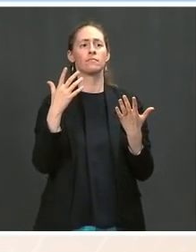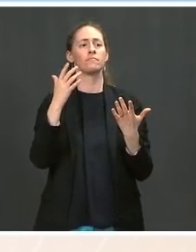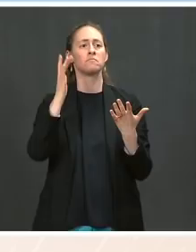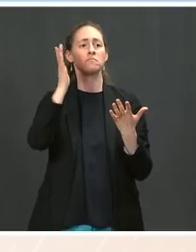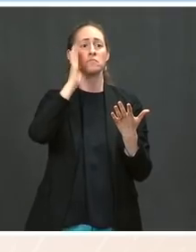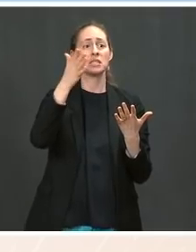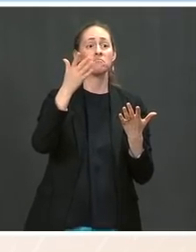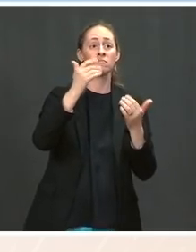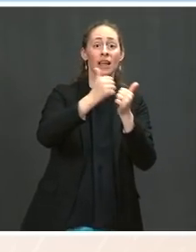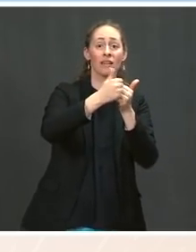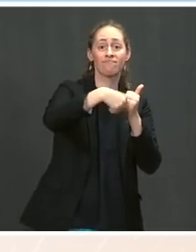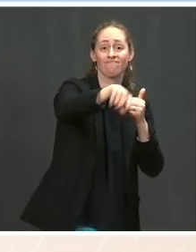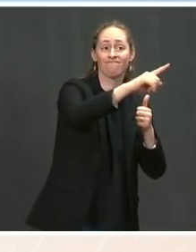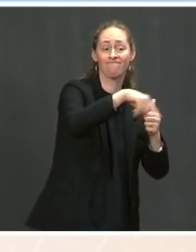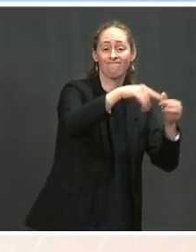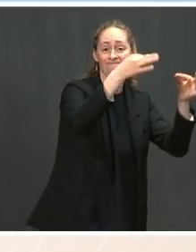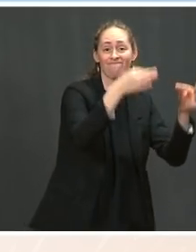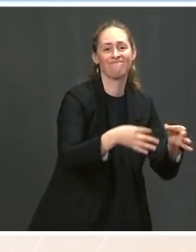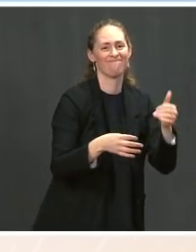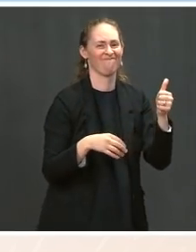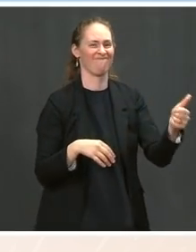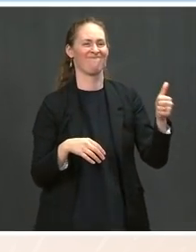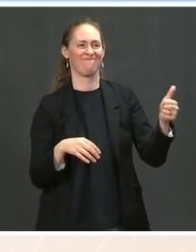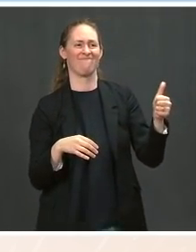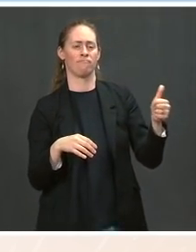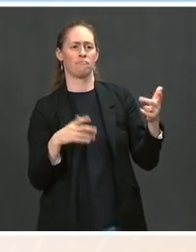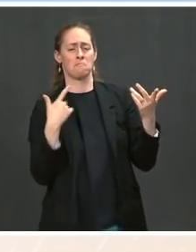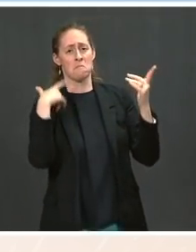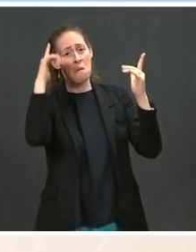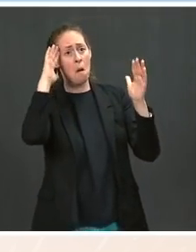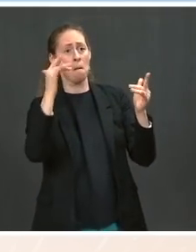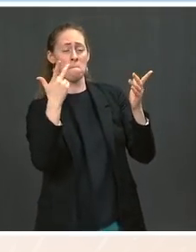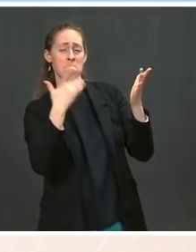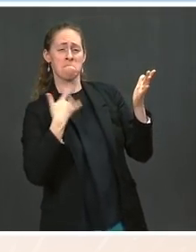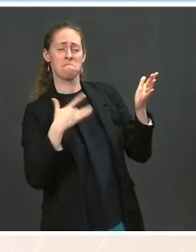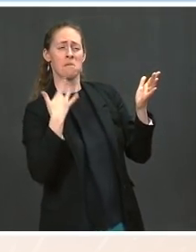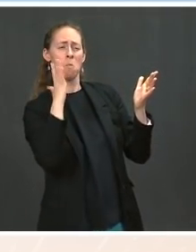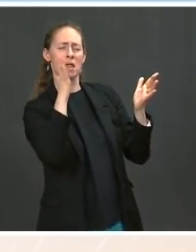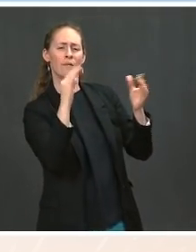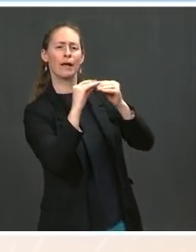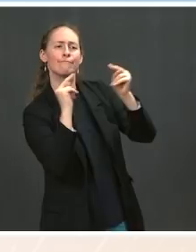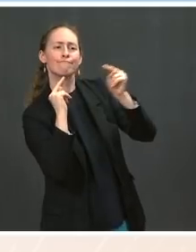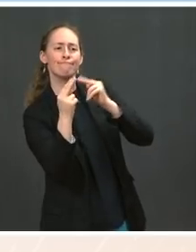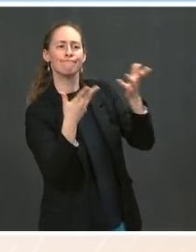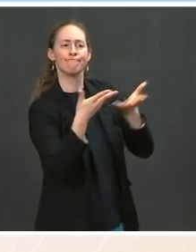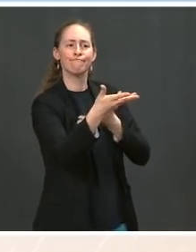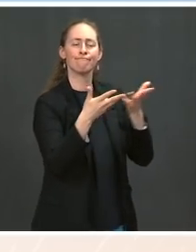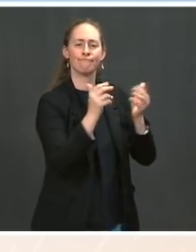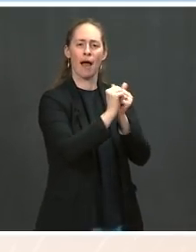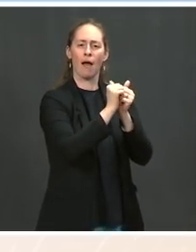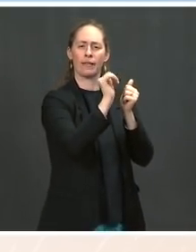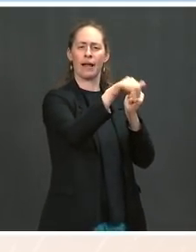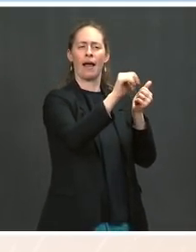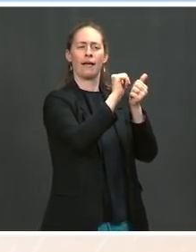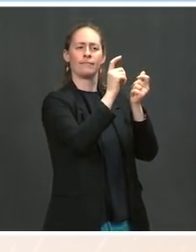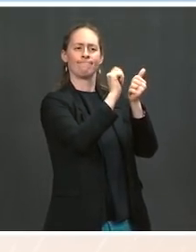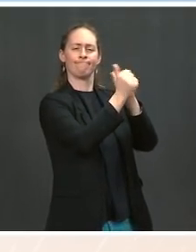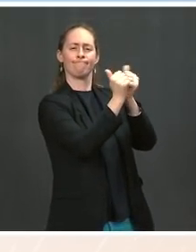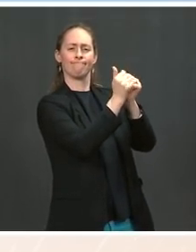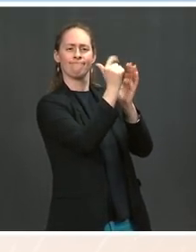to determine how they can negotiate and come to conclusion on a package that there can be enough support to move forward and send to the President's desk.